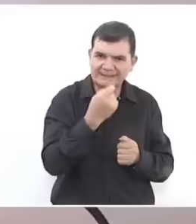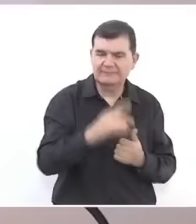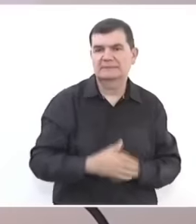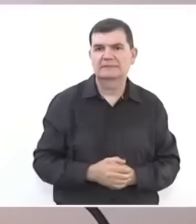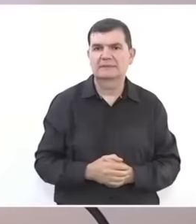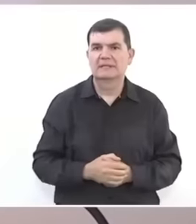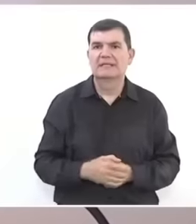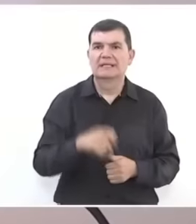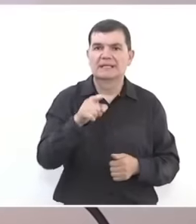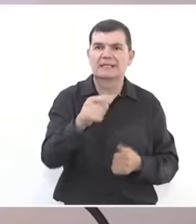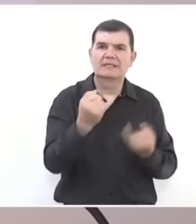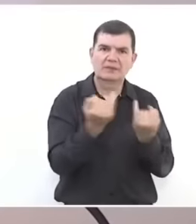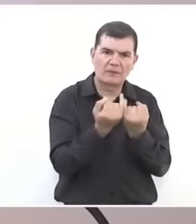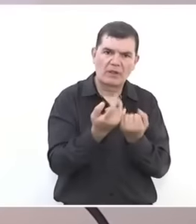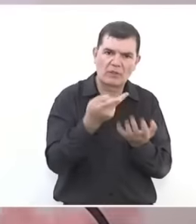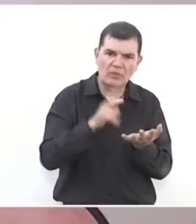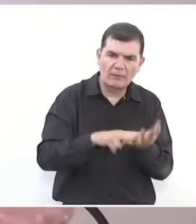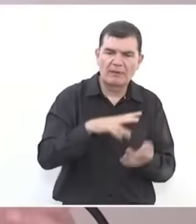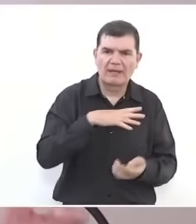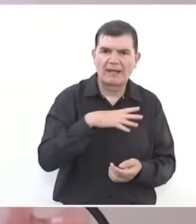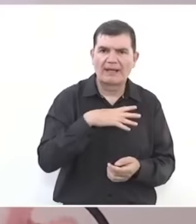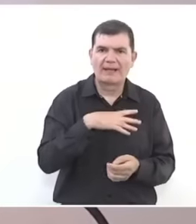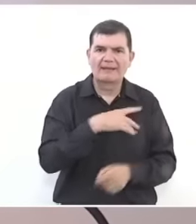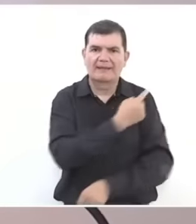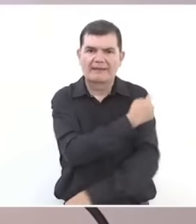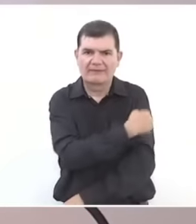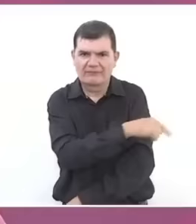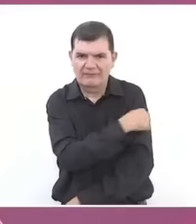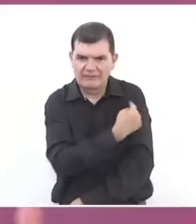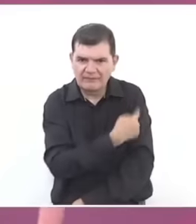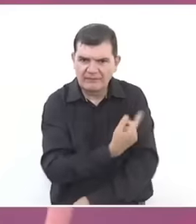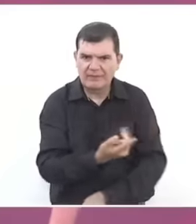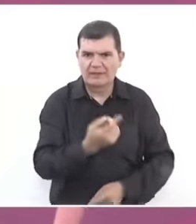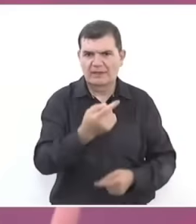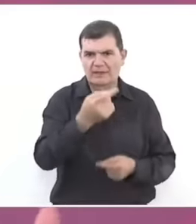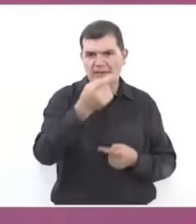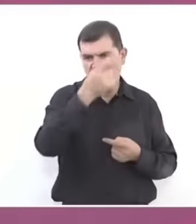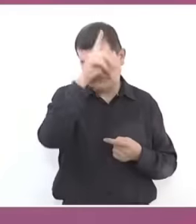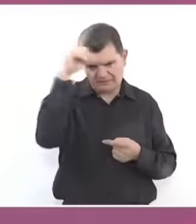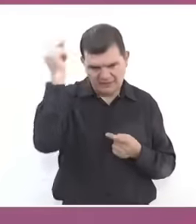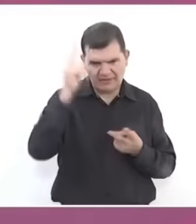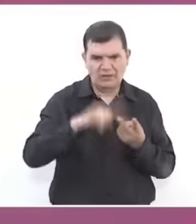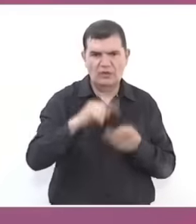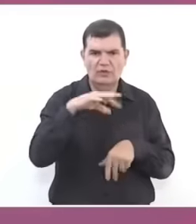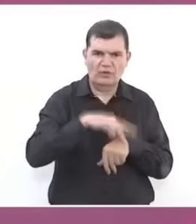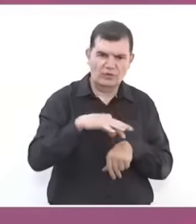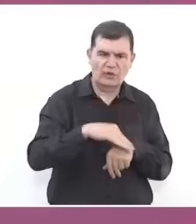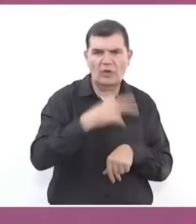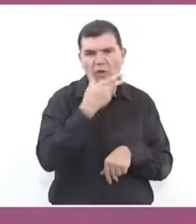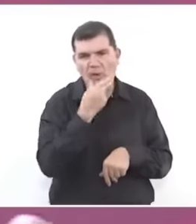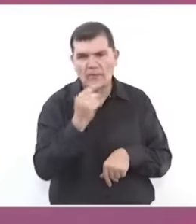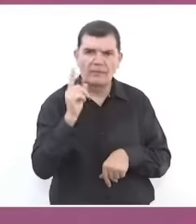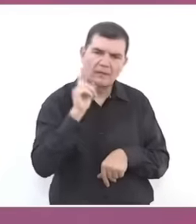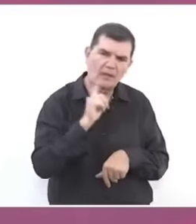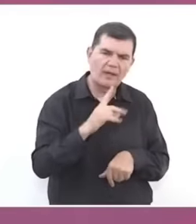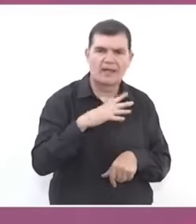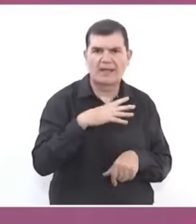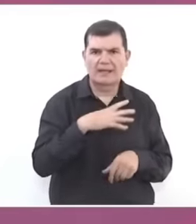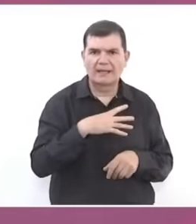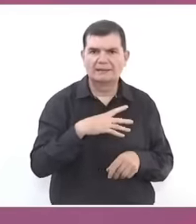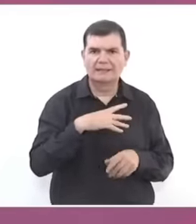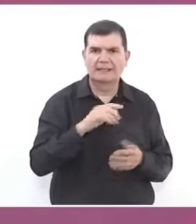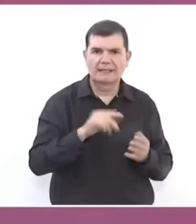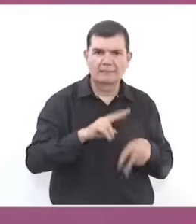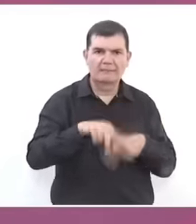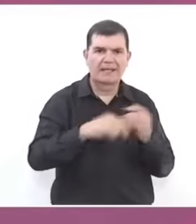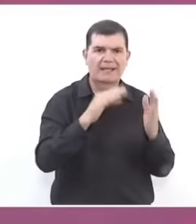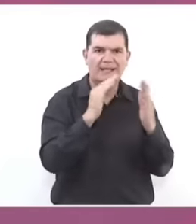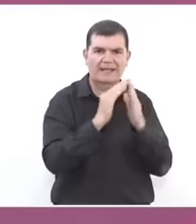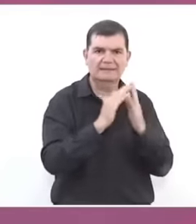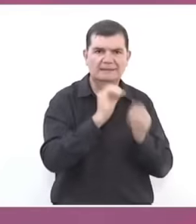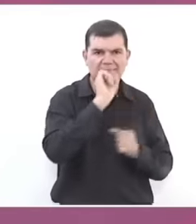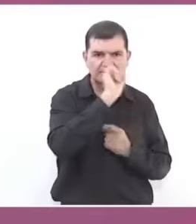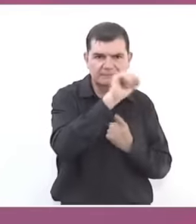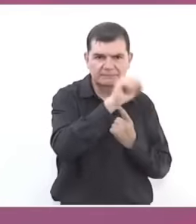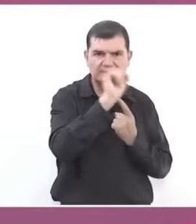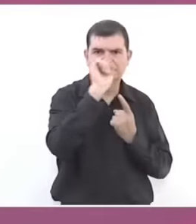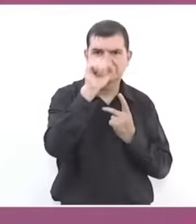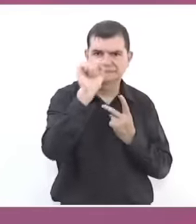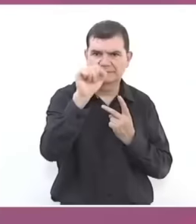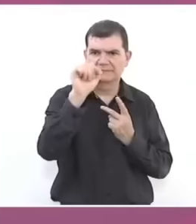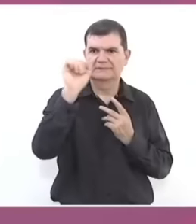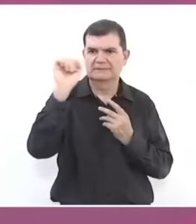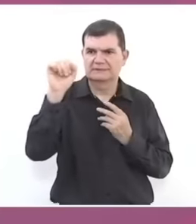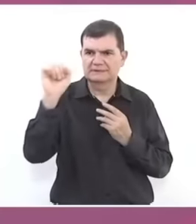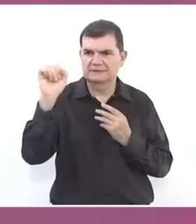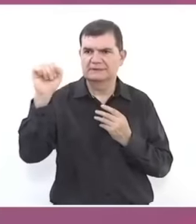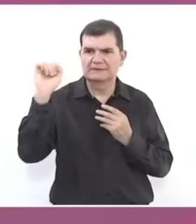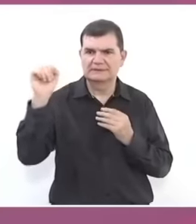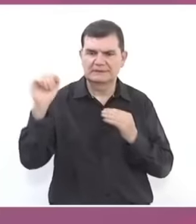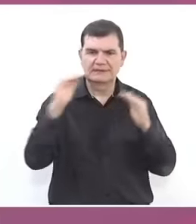we are going to have nurses, doctors. doctors who go house to house health house to house in